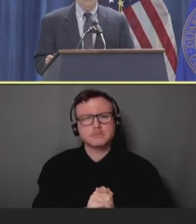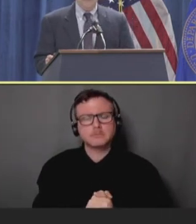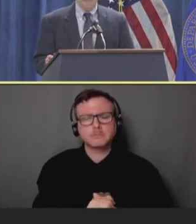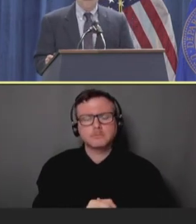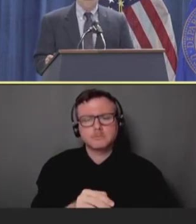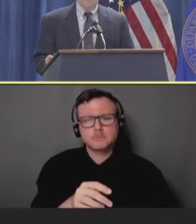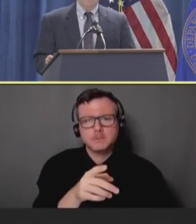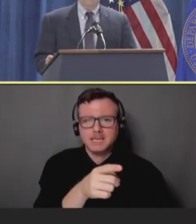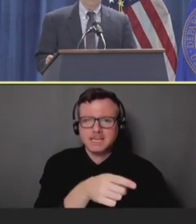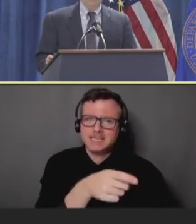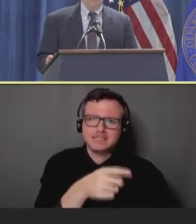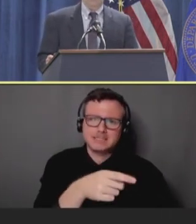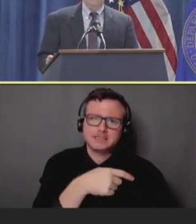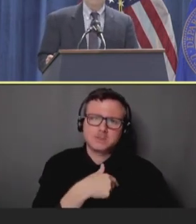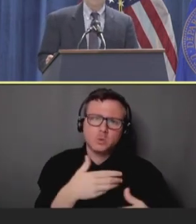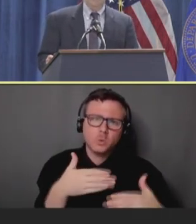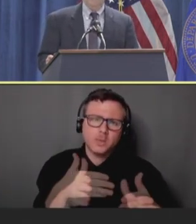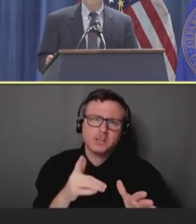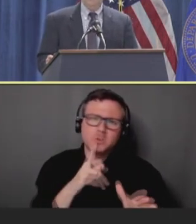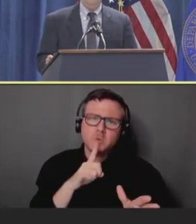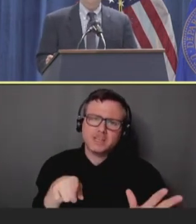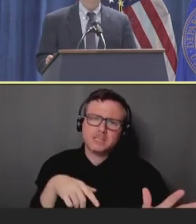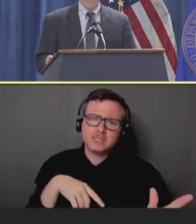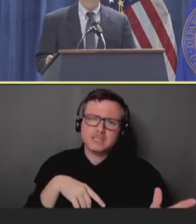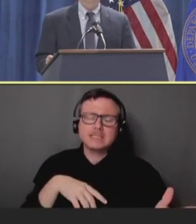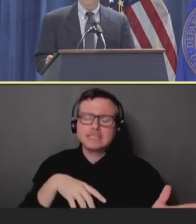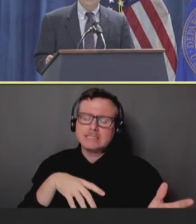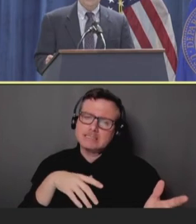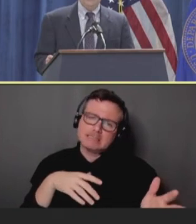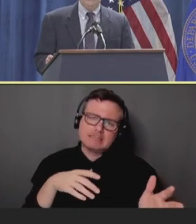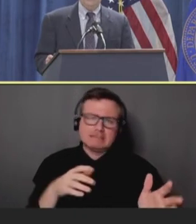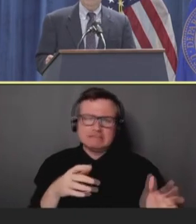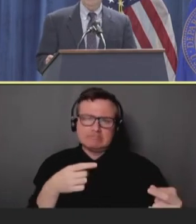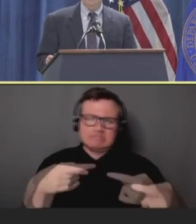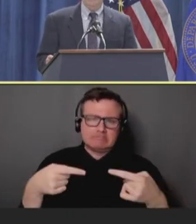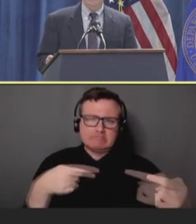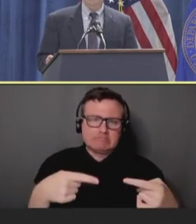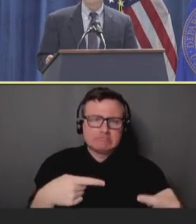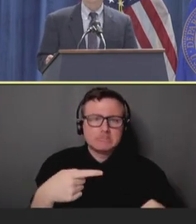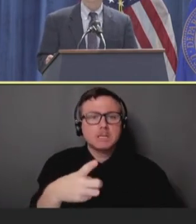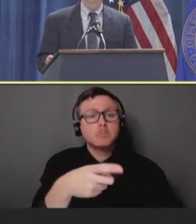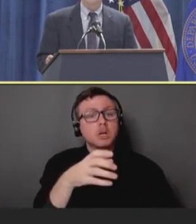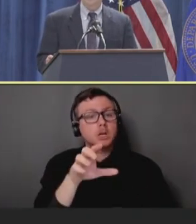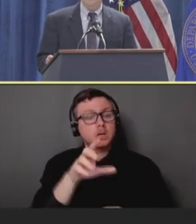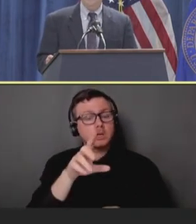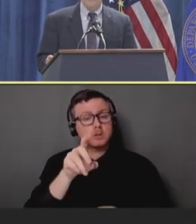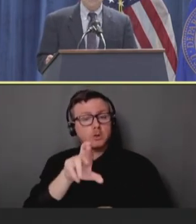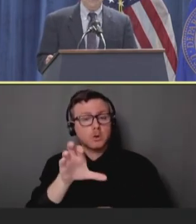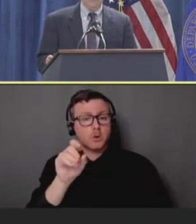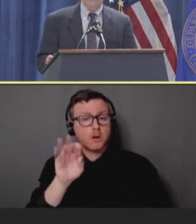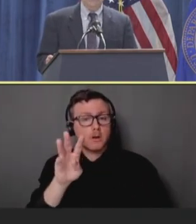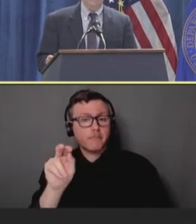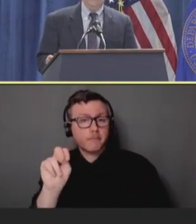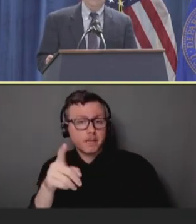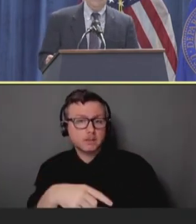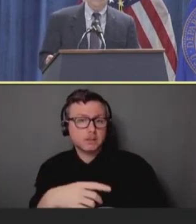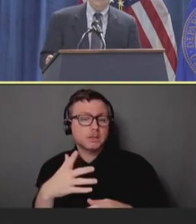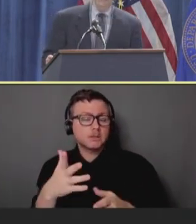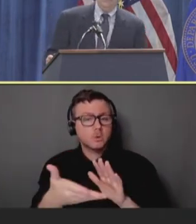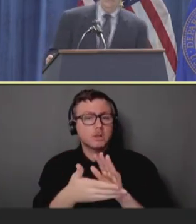But its open government coffers for research, development and the manufacturing of the vaccines.